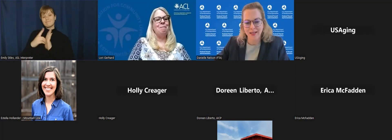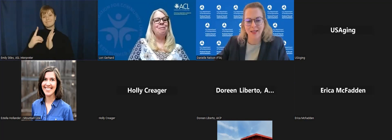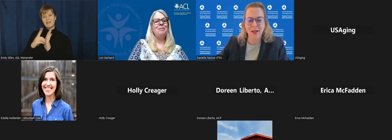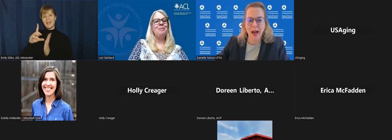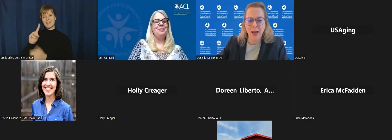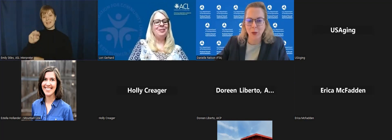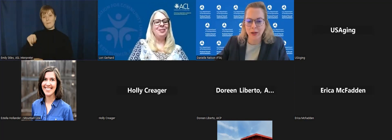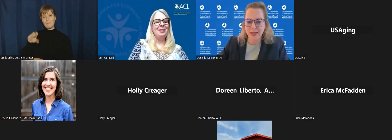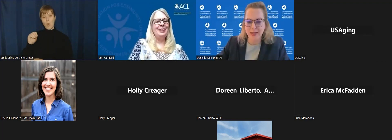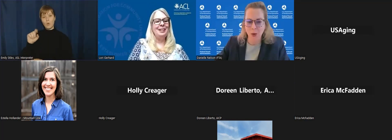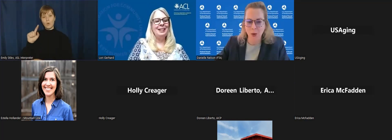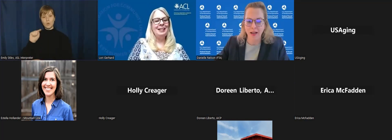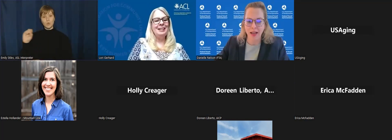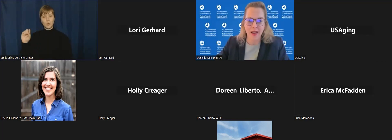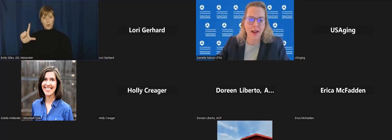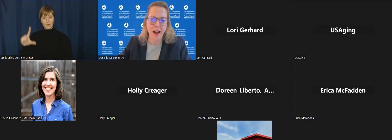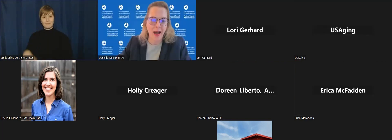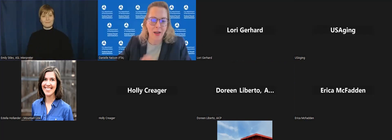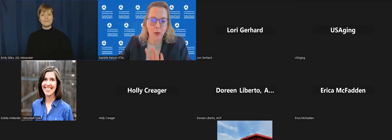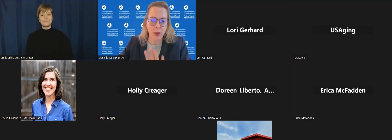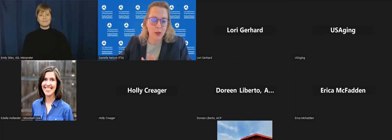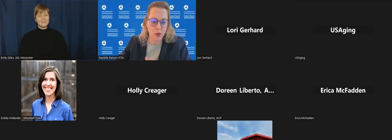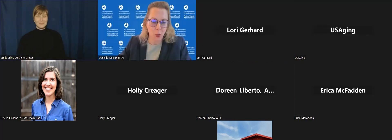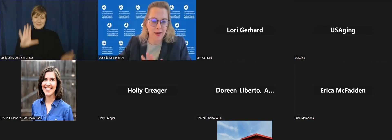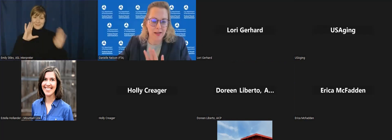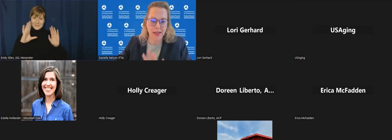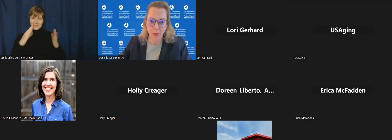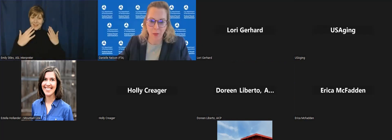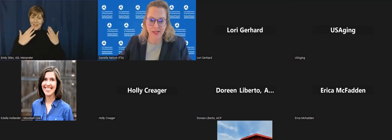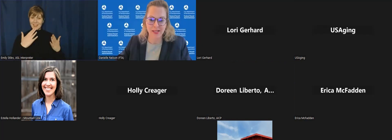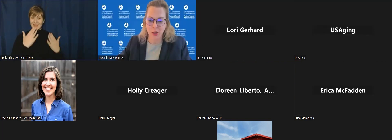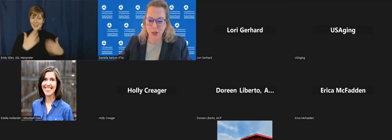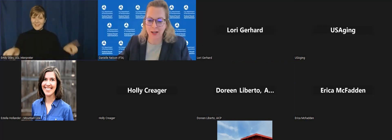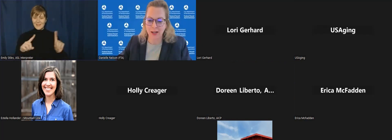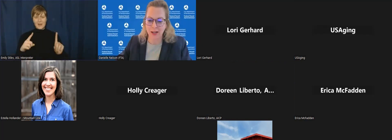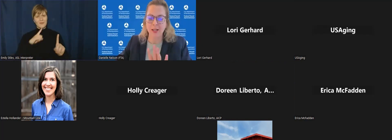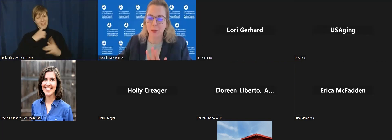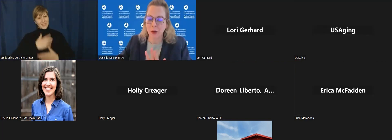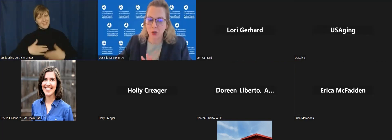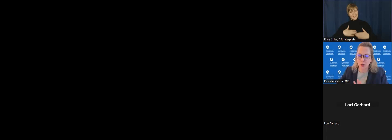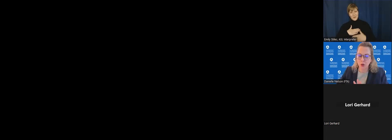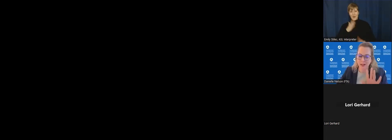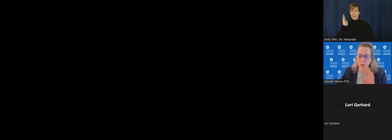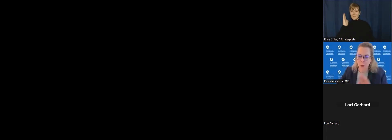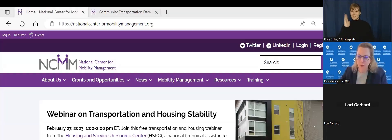Thank you all. I really enjoyed that presentation. Especially because it leads